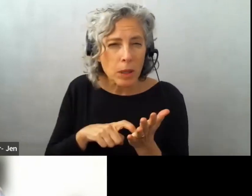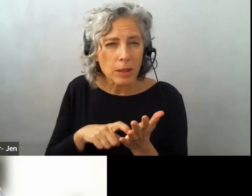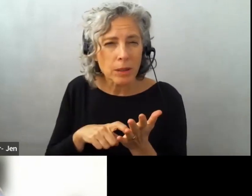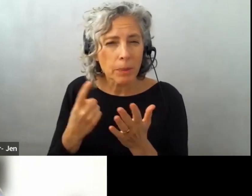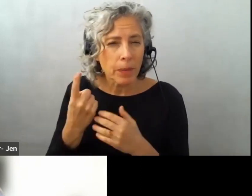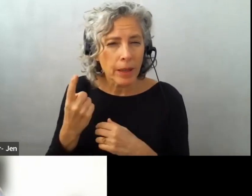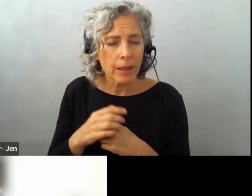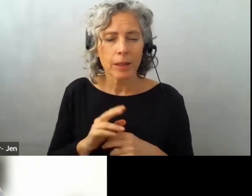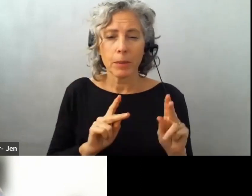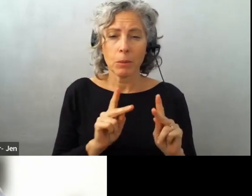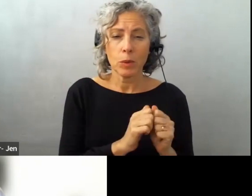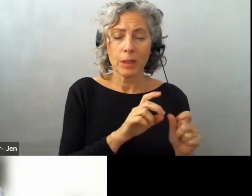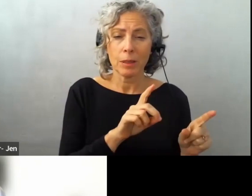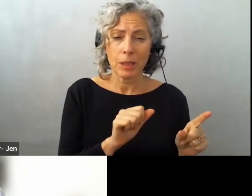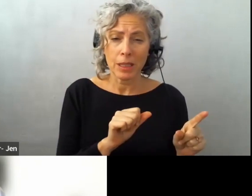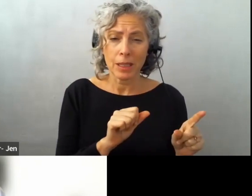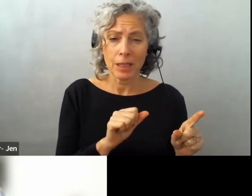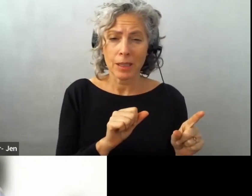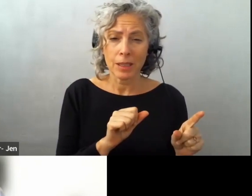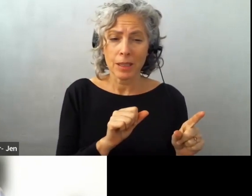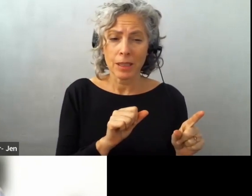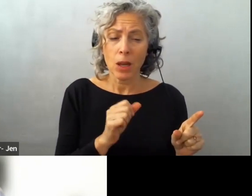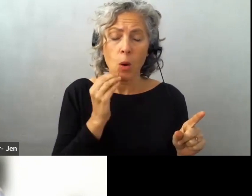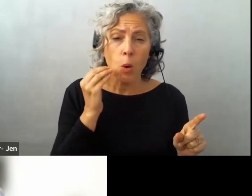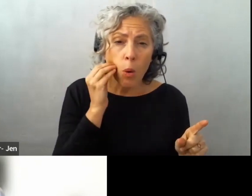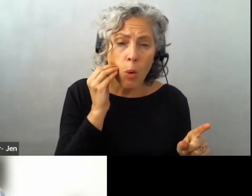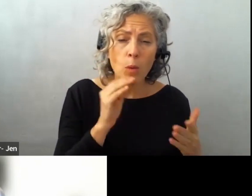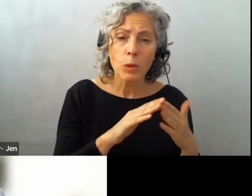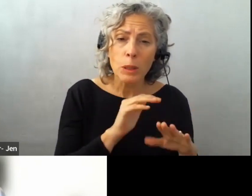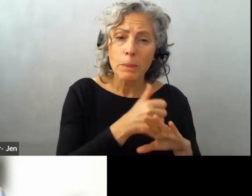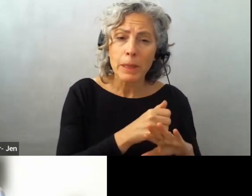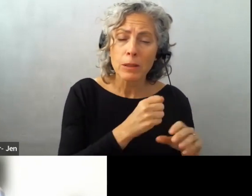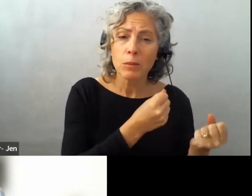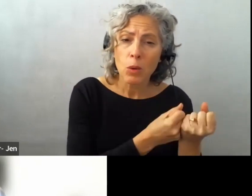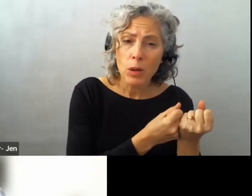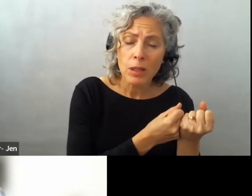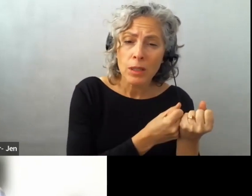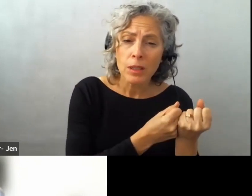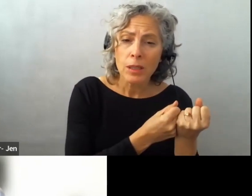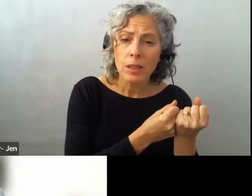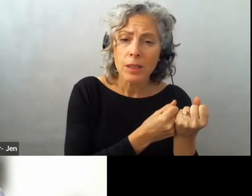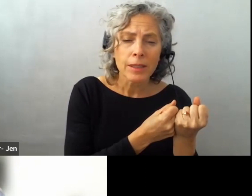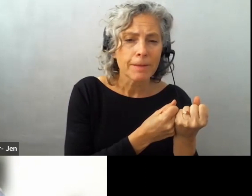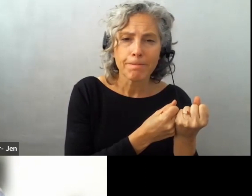people with disabilities who are getting home and community based support, were less likely to